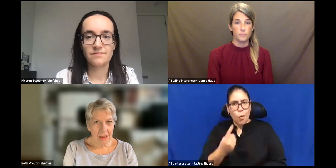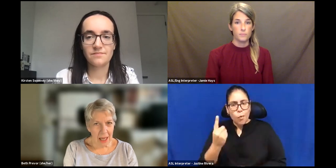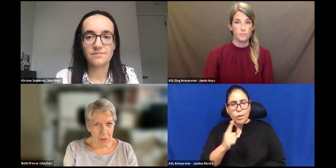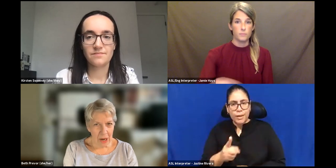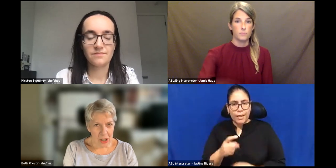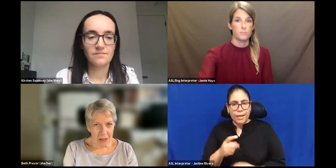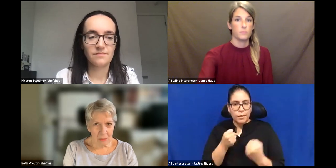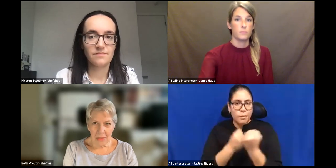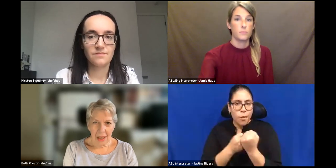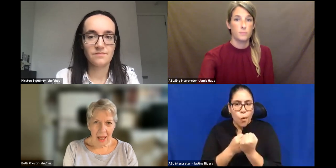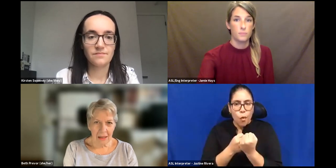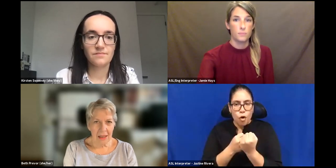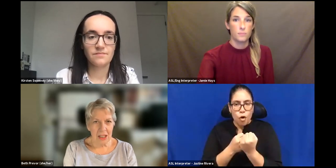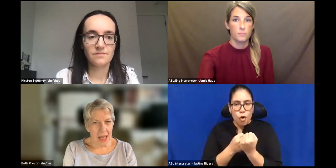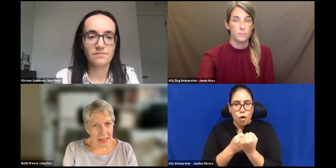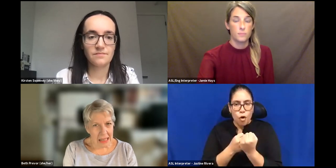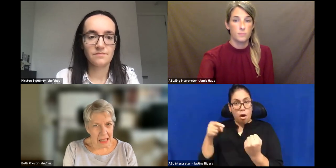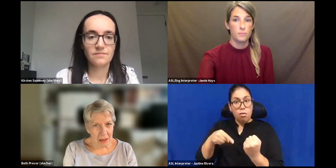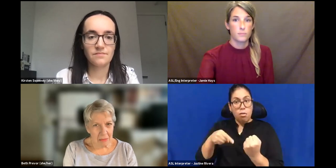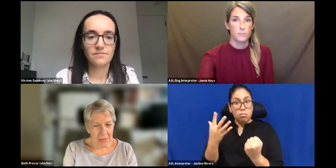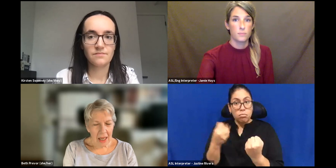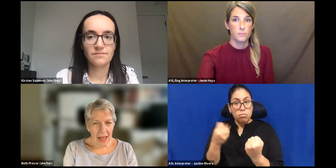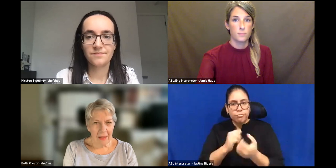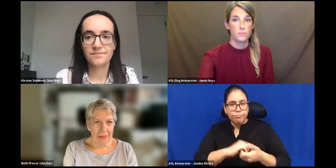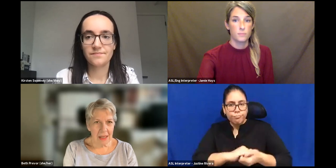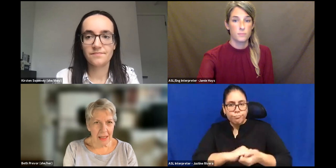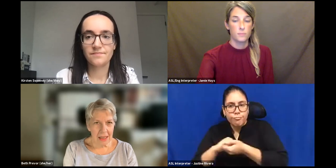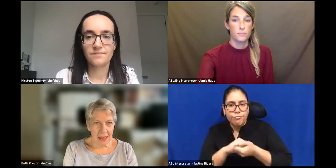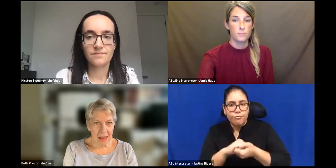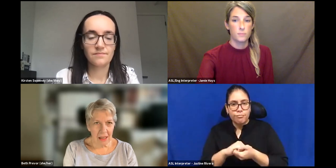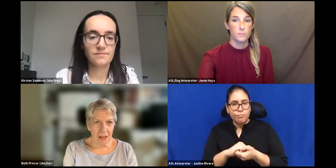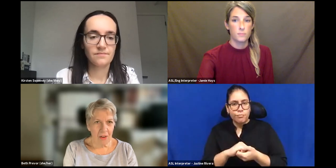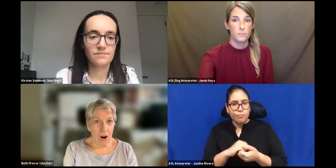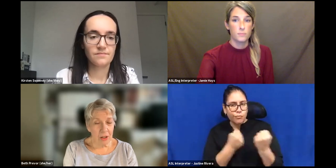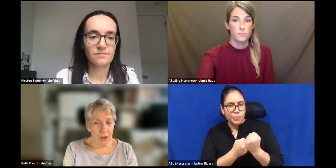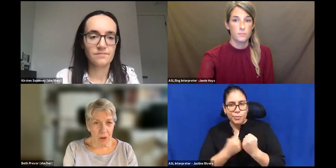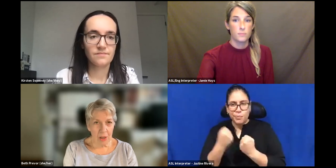collaboration and collegiality, and this idea of A.R.T./New York